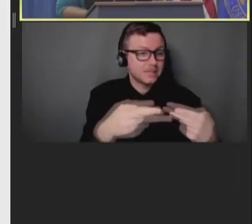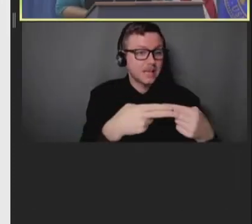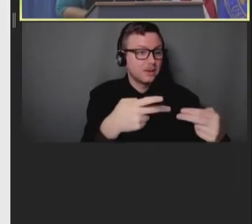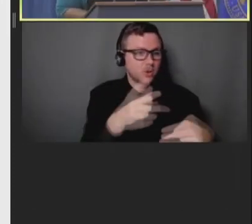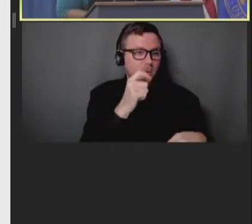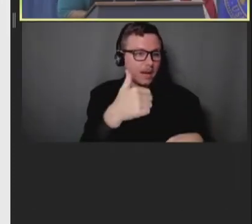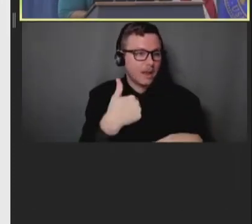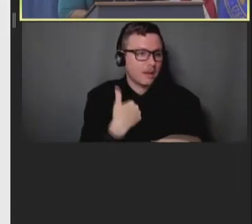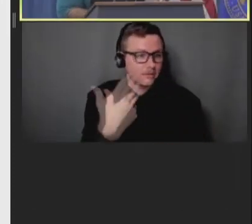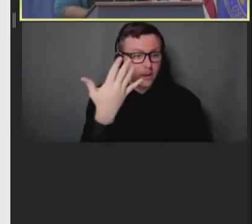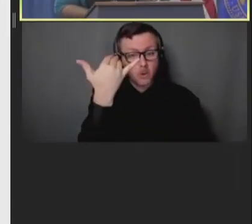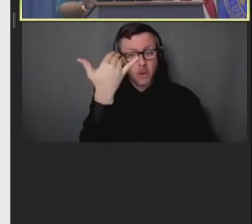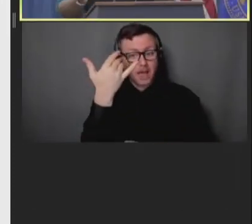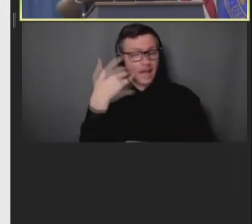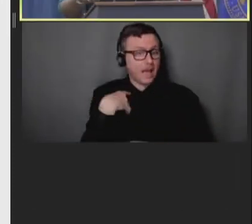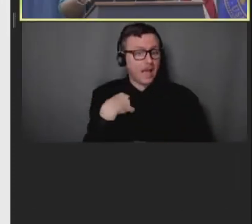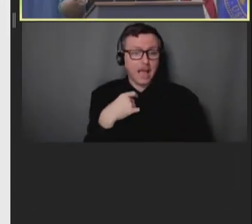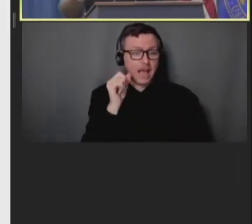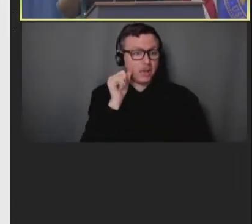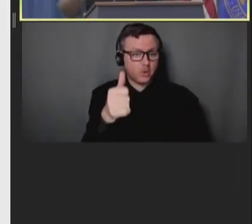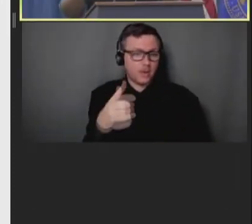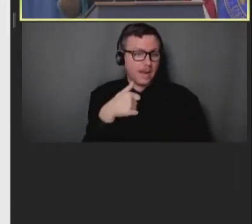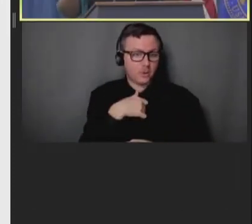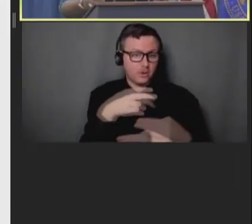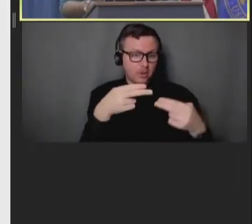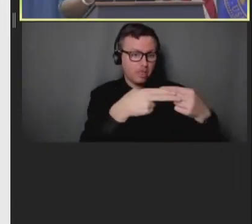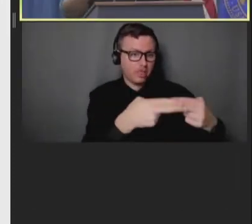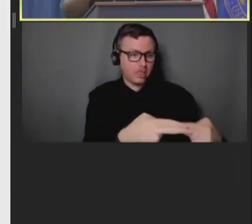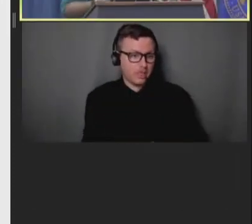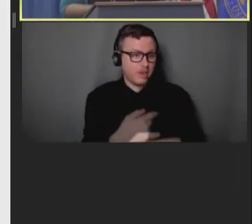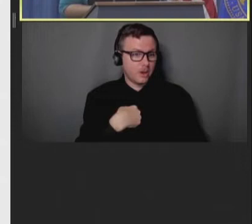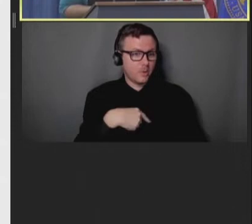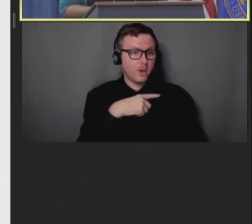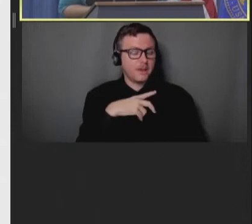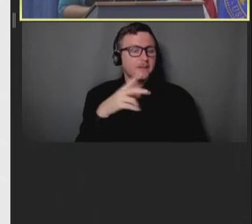I don't know how to put them together. We, in the policy space, especially at NGA,